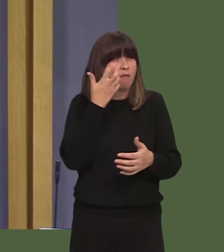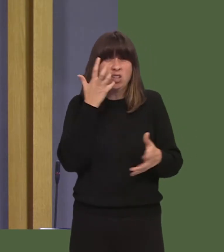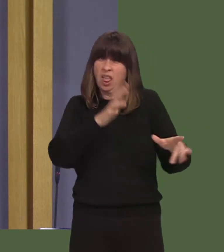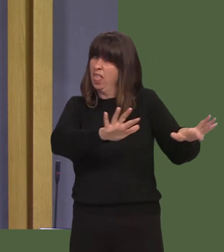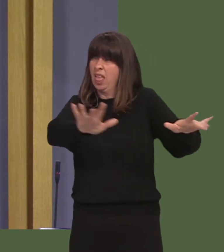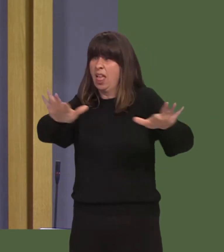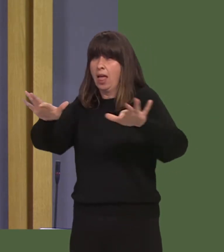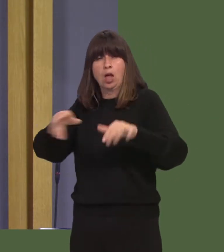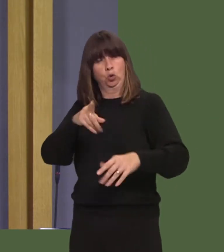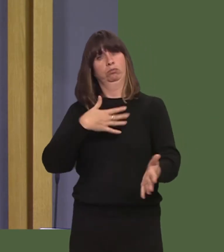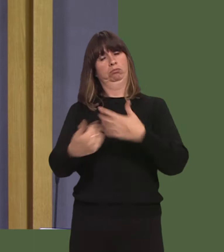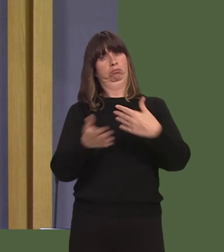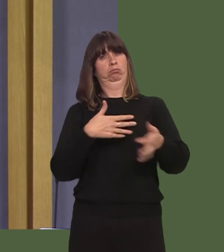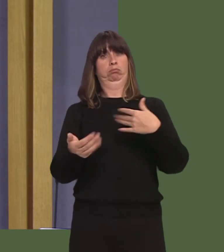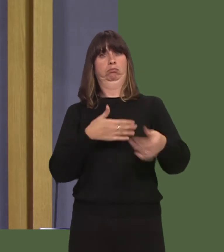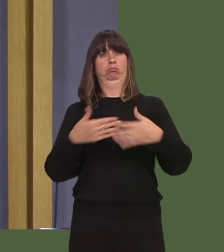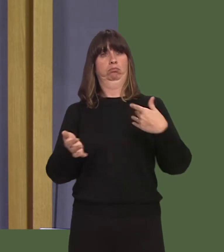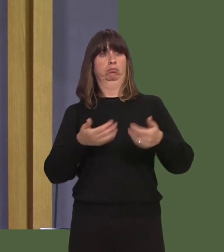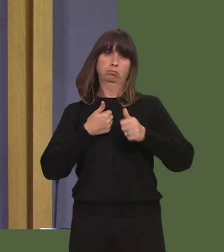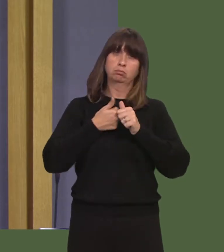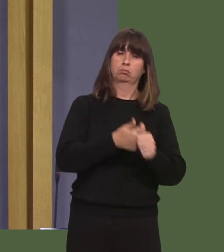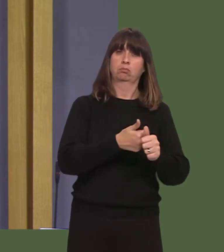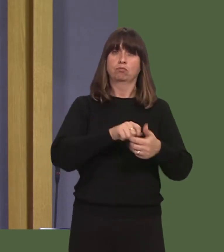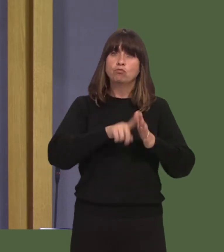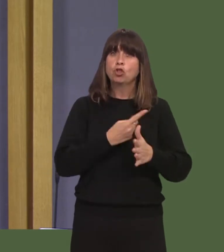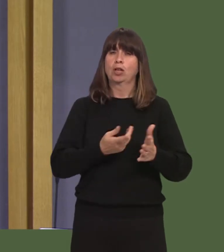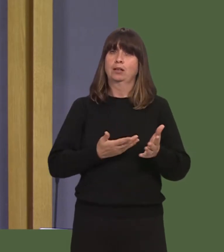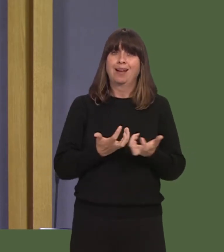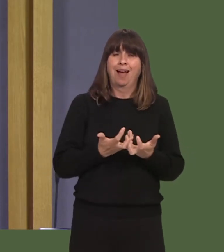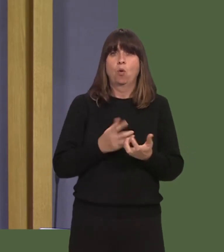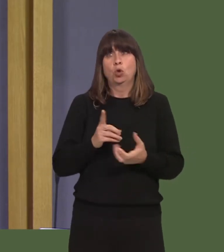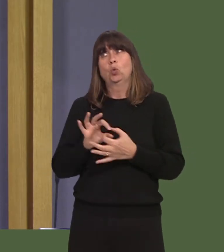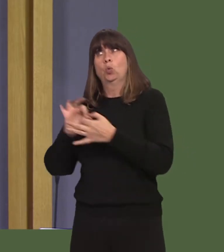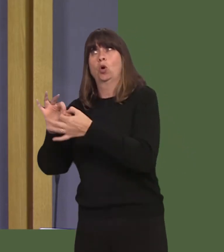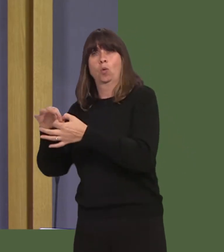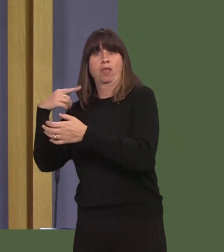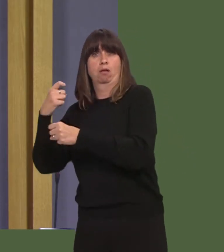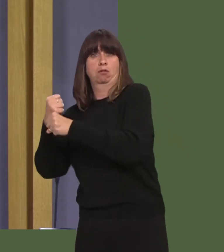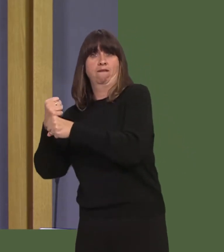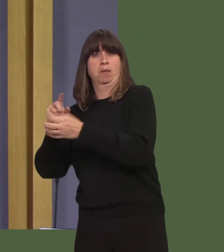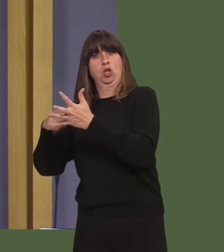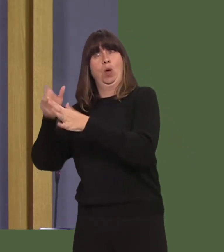How are you getting to grips with these particular schemes and working with the UK Government to ensure that they're working here in Wales?